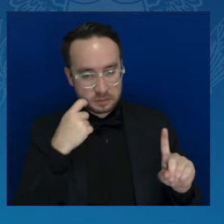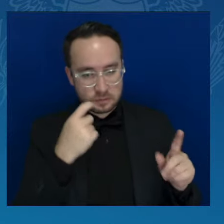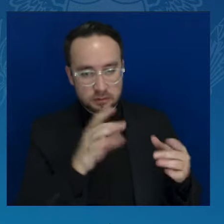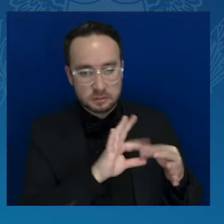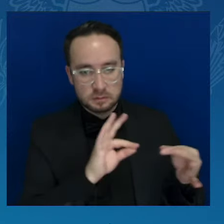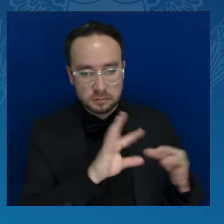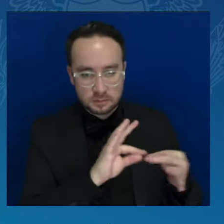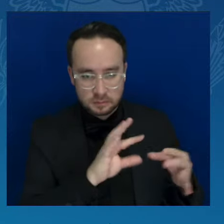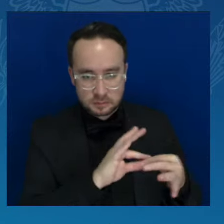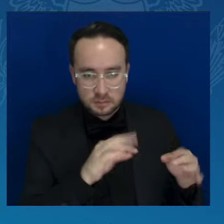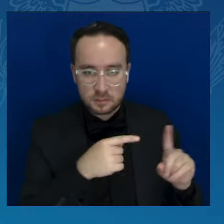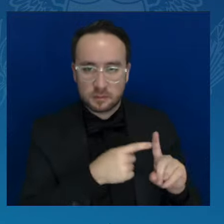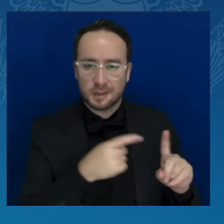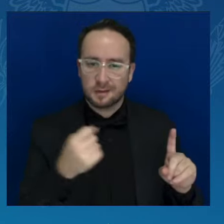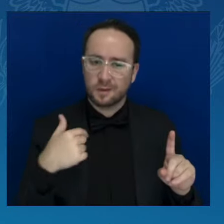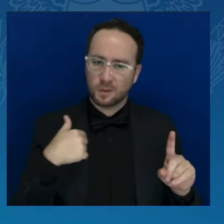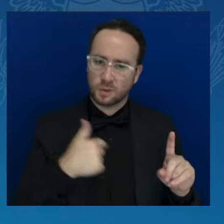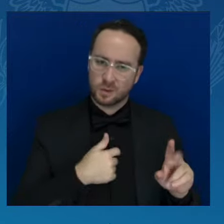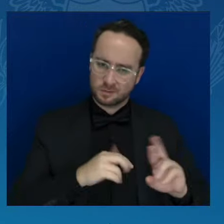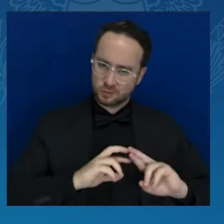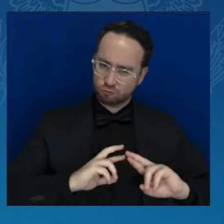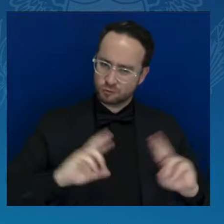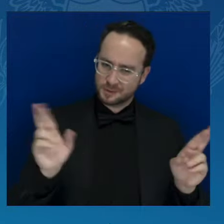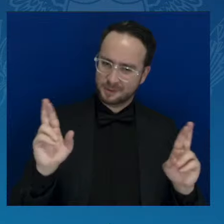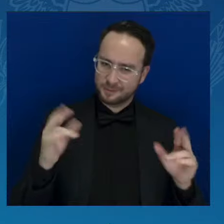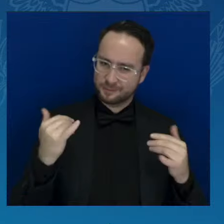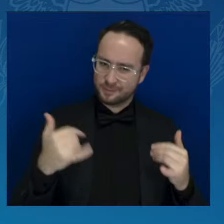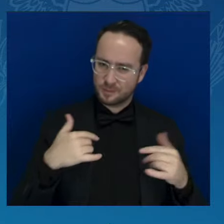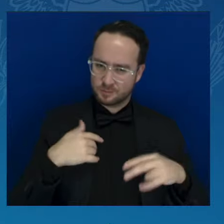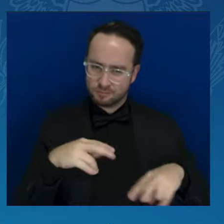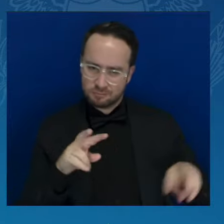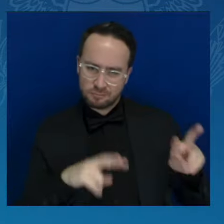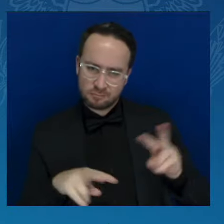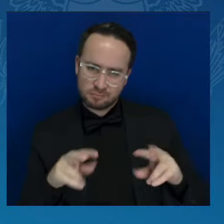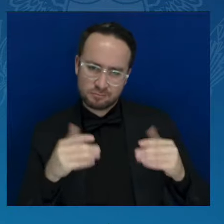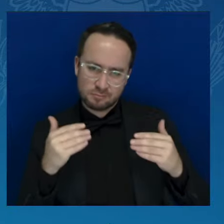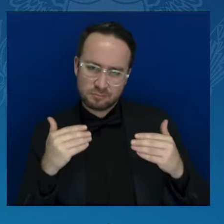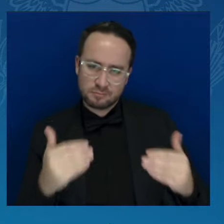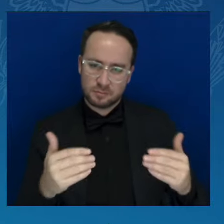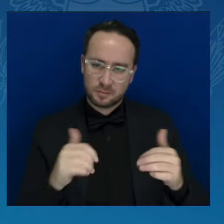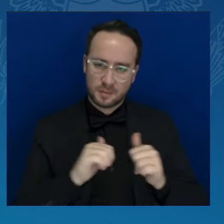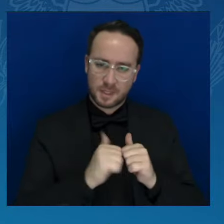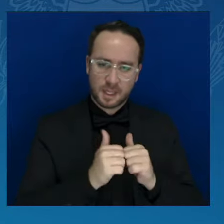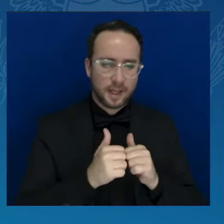And Pam, I would ask you to provide an update to the council and the group on that work. Advisor Melroy: Thank you, Phil.